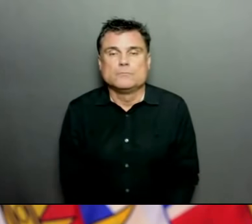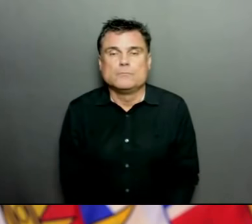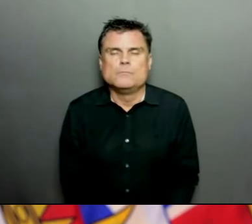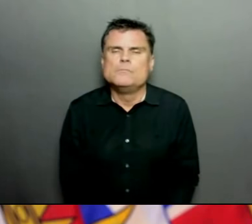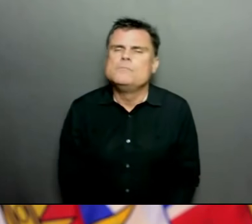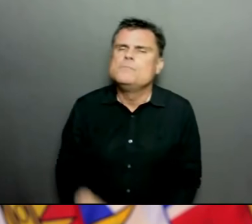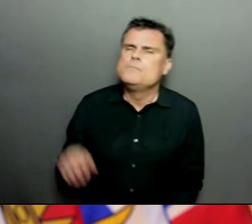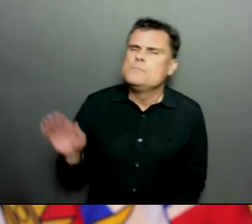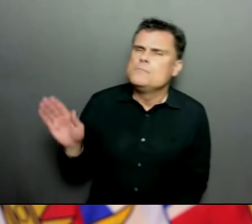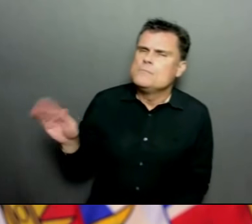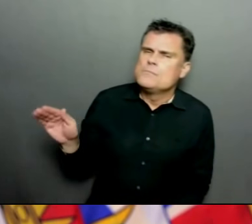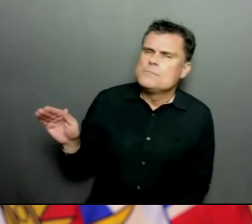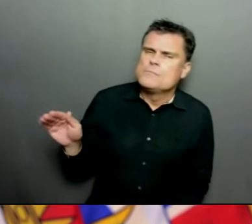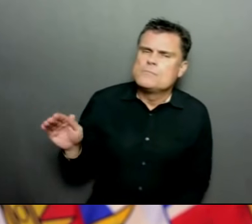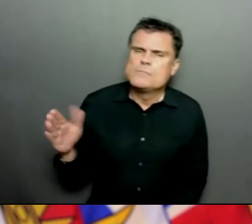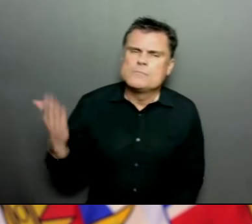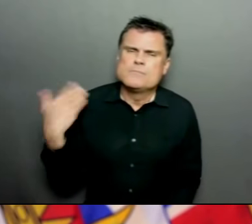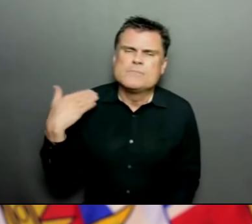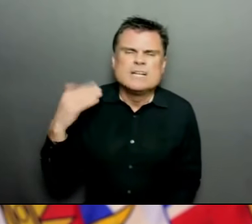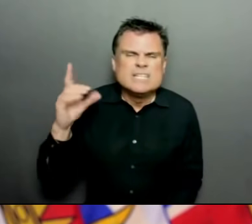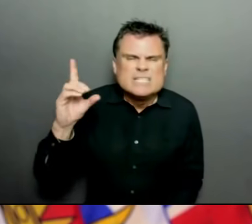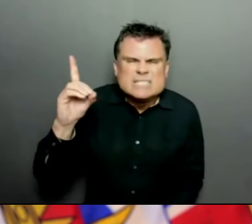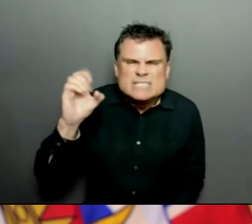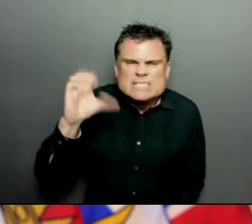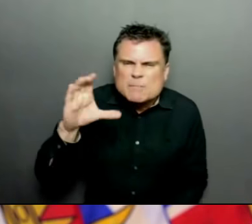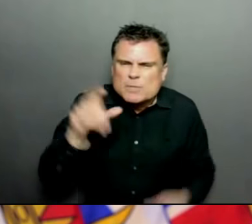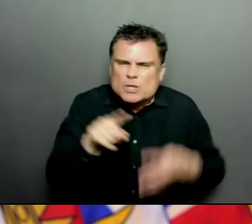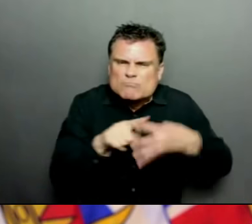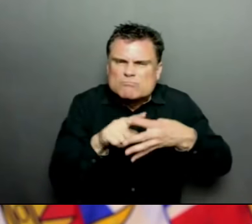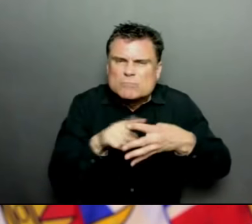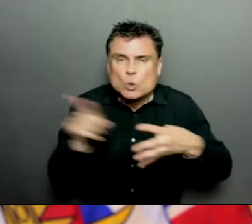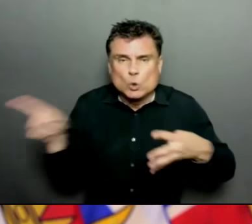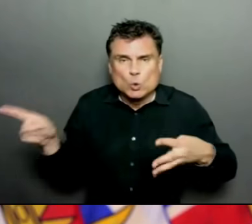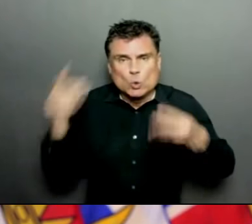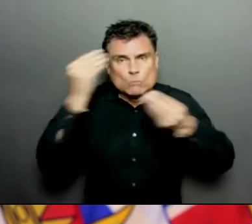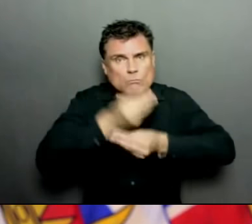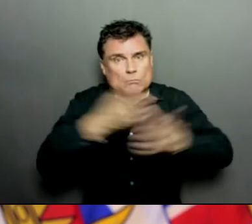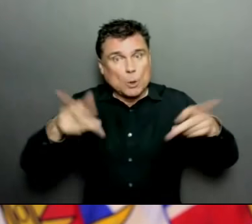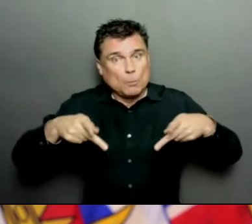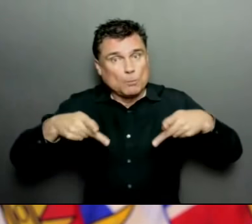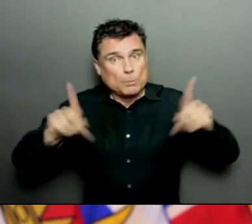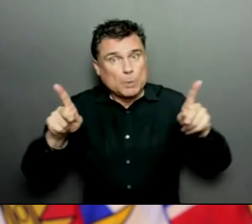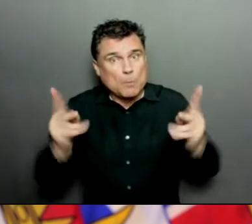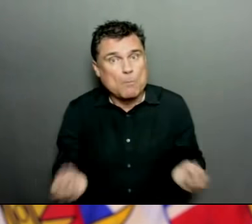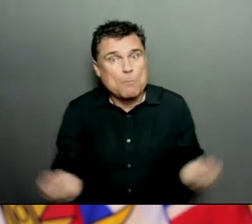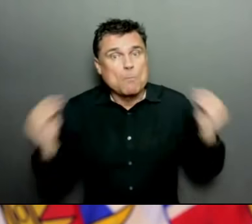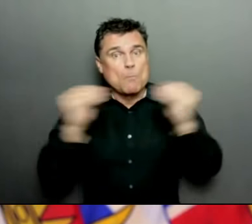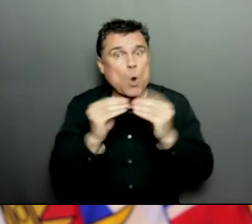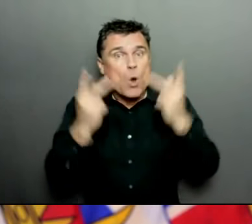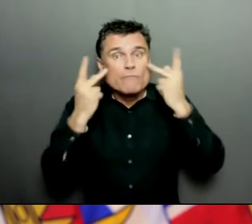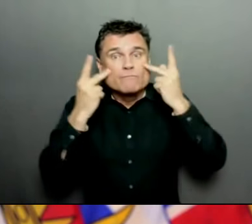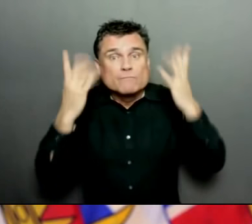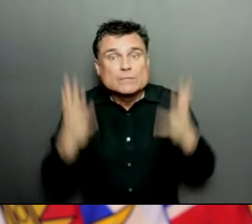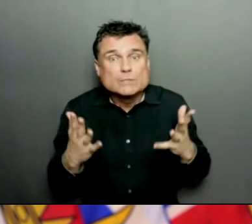more visitors in long-term care and assisted living, but that you would allow perhaps more frequency of the same visitors